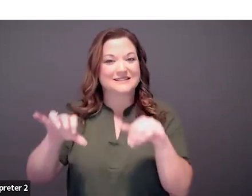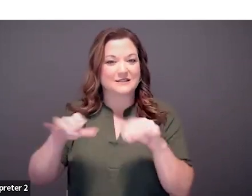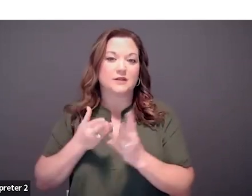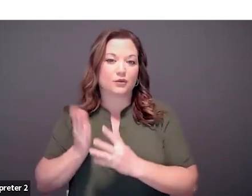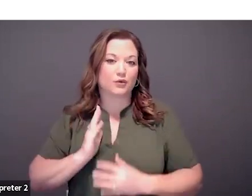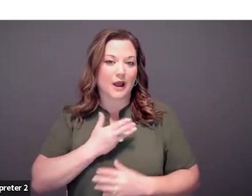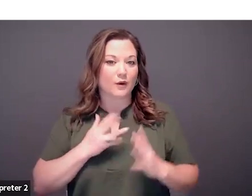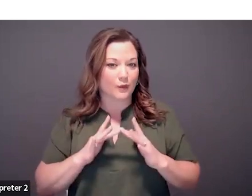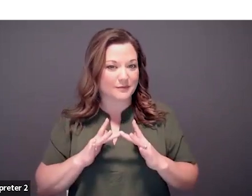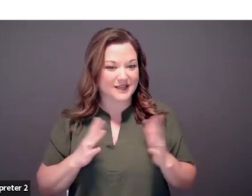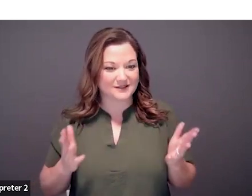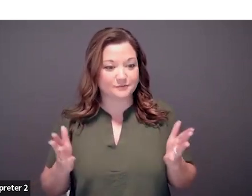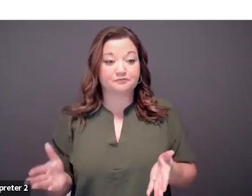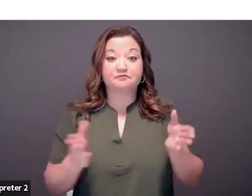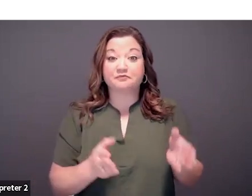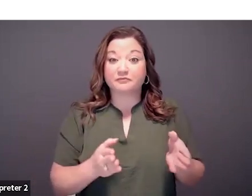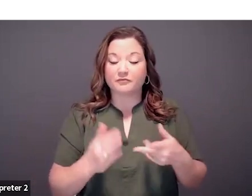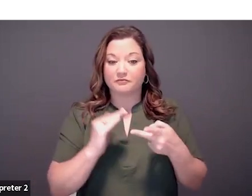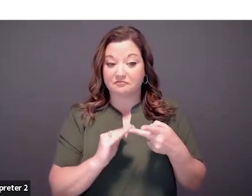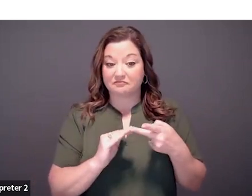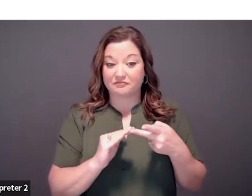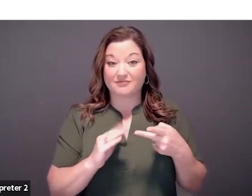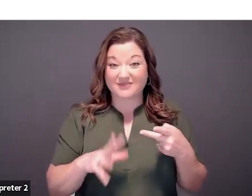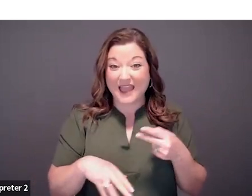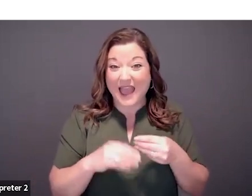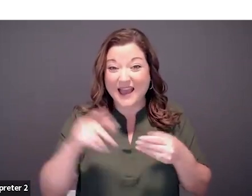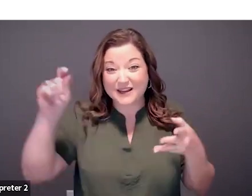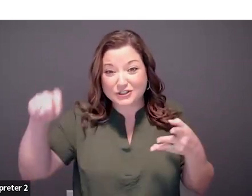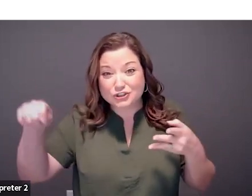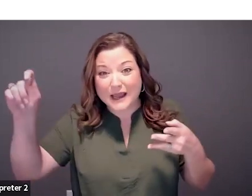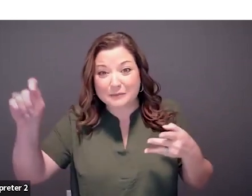It would also be great if you added checkboxes to your settings